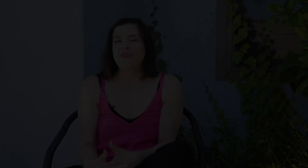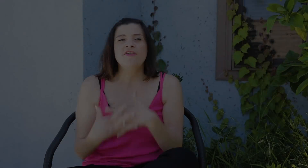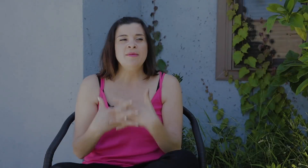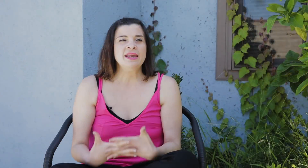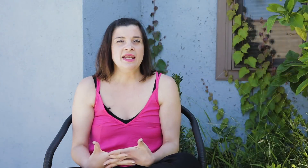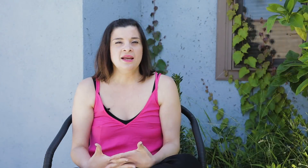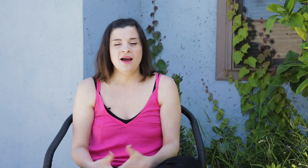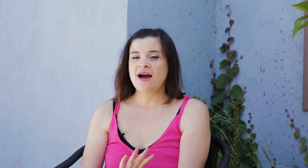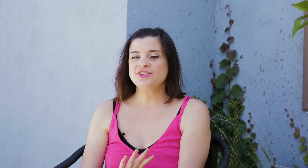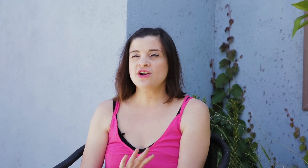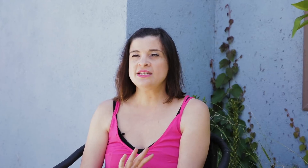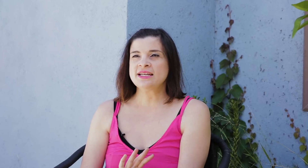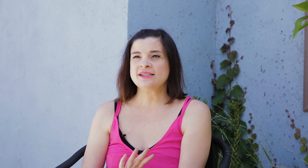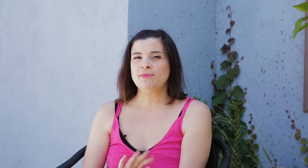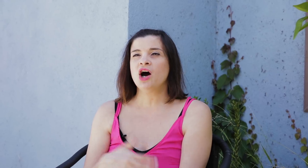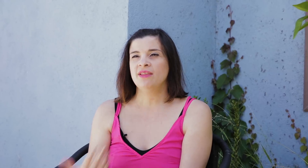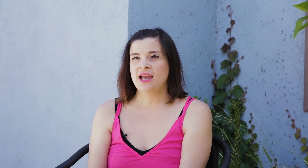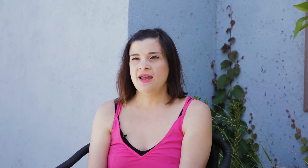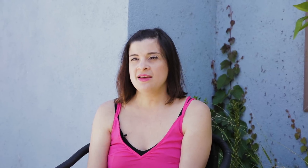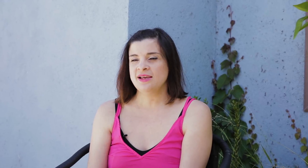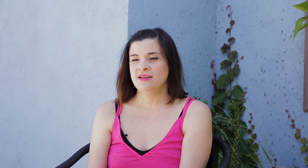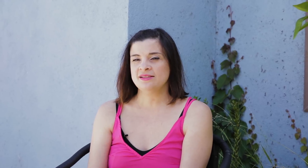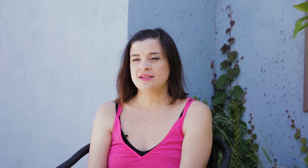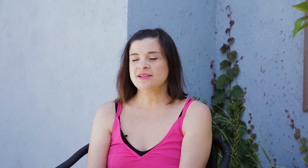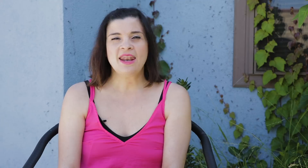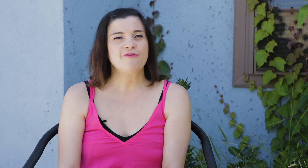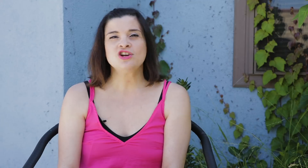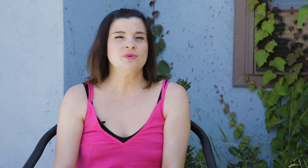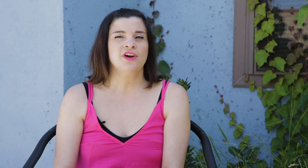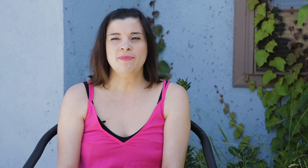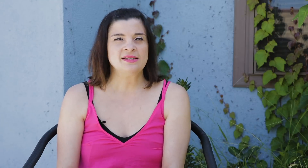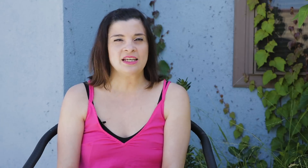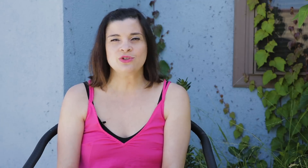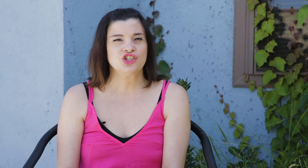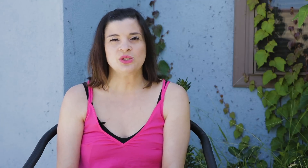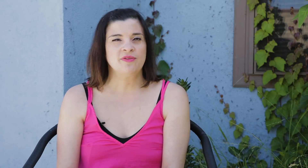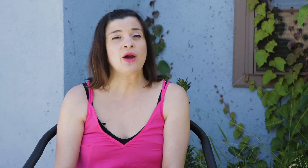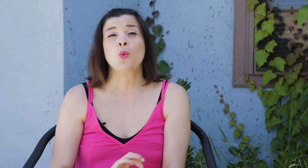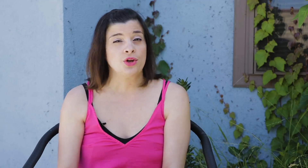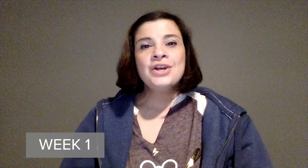At the very beginning, I started taking some online ASL lessons, and at first, it was very basic. It was just sort of like words.